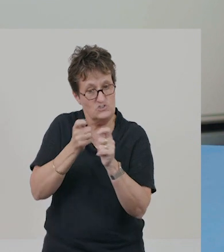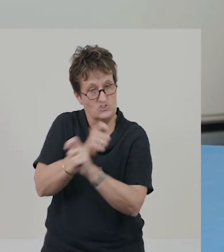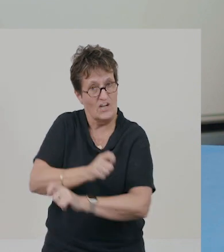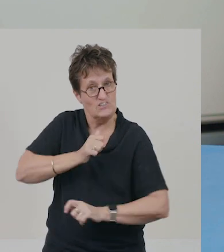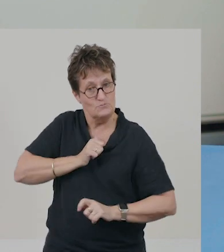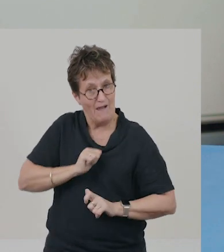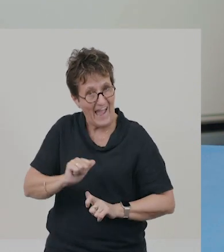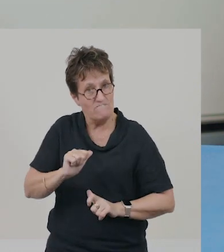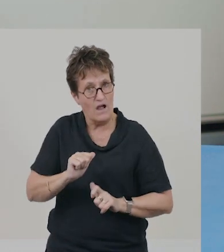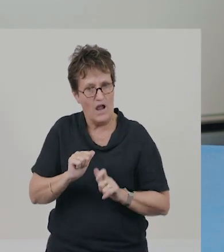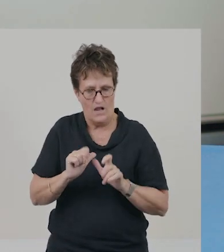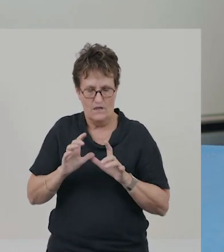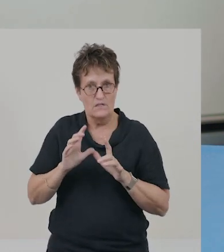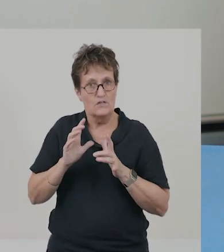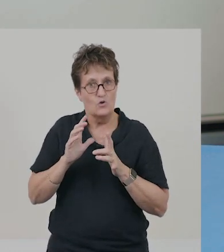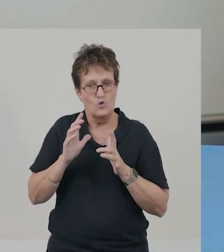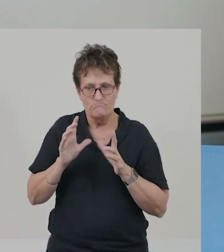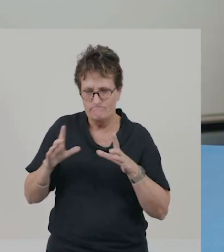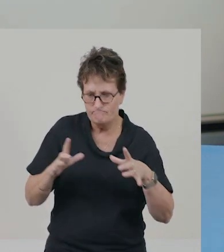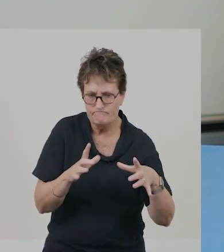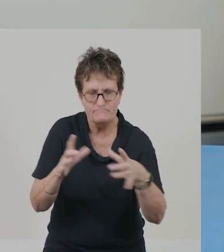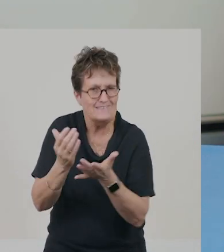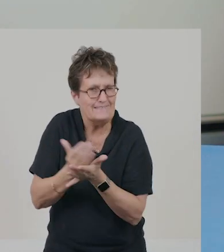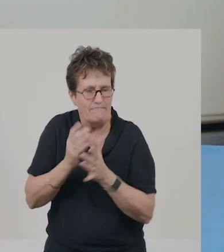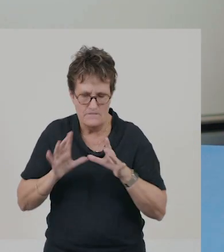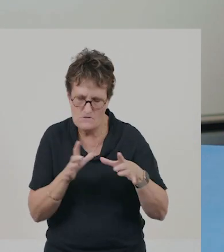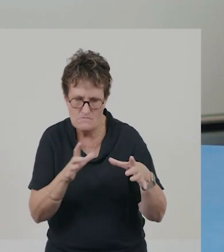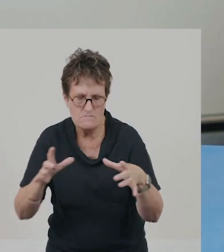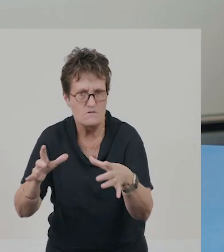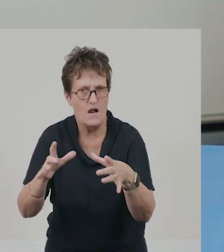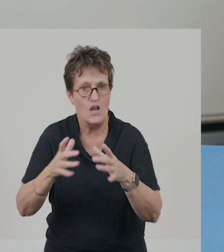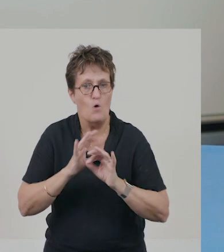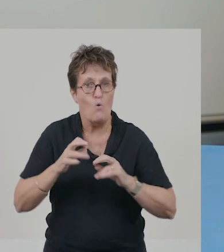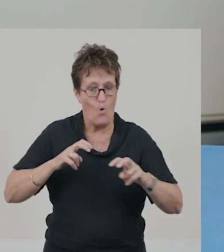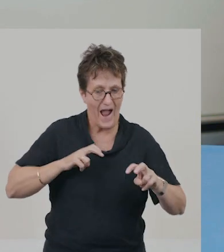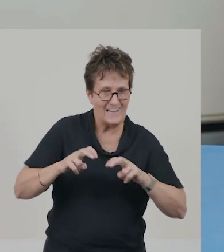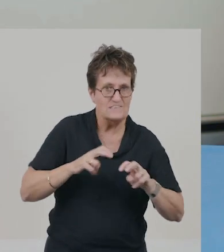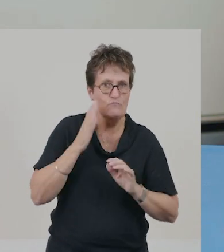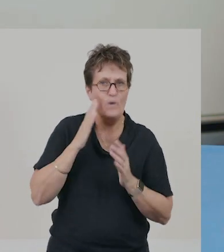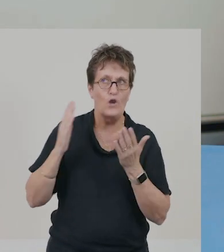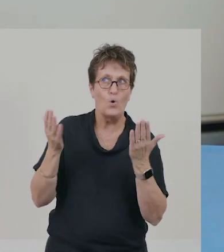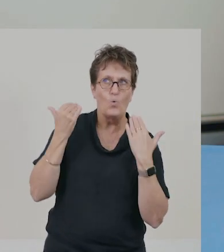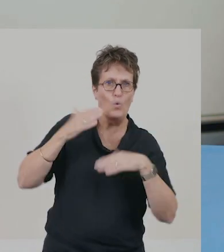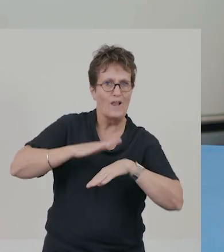so that they move safely together in mobs, and they are more active during the cooler periods of the day.